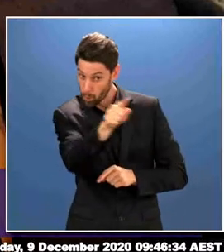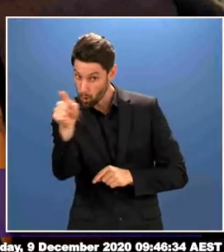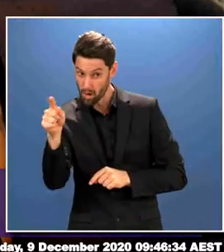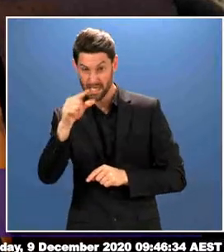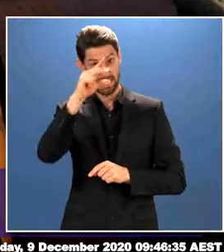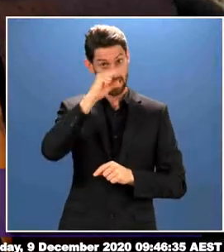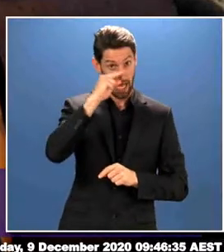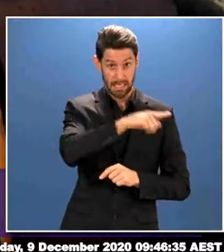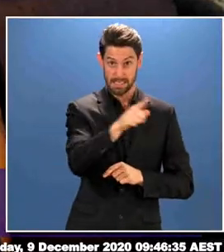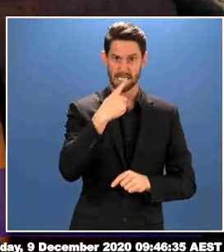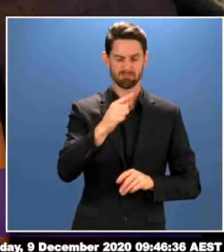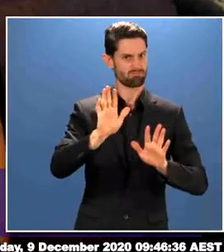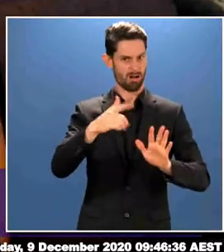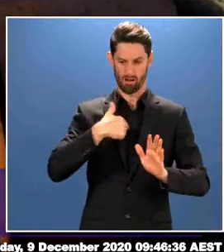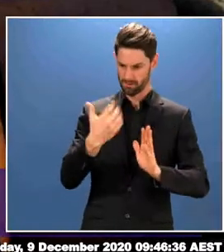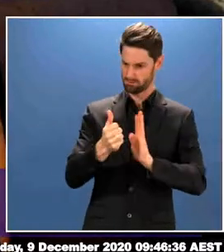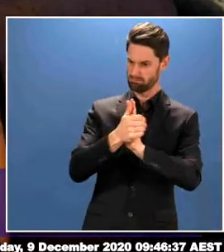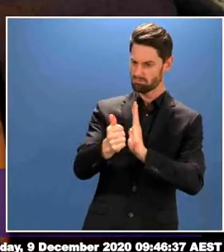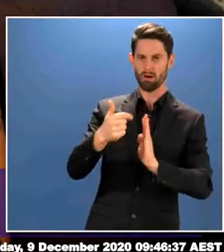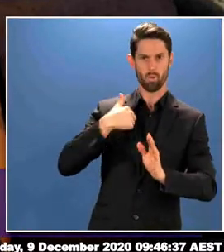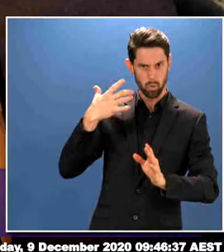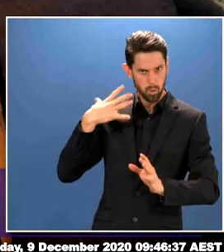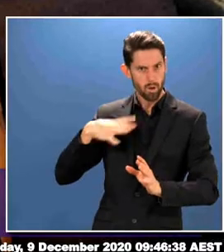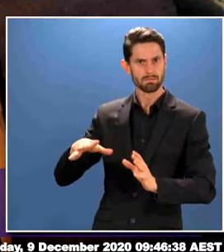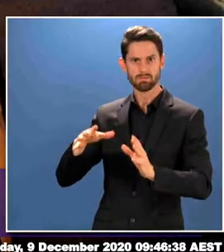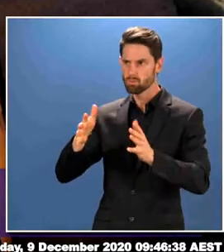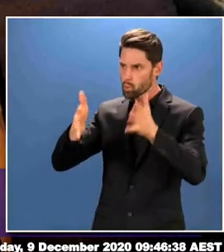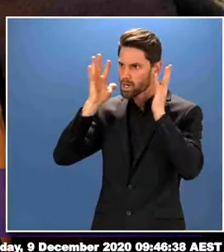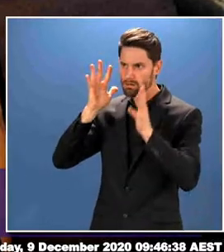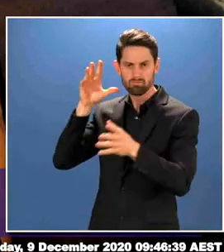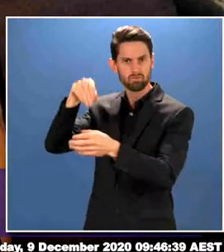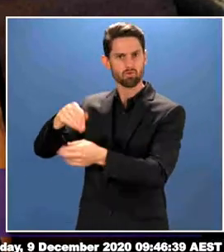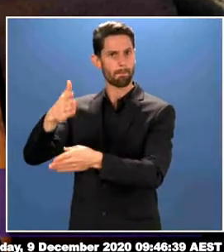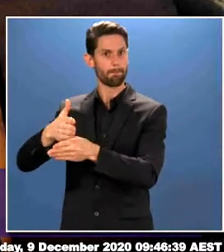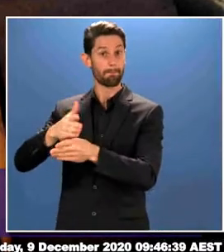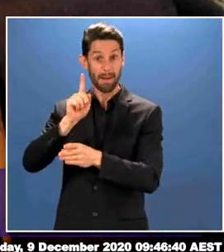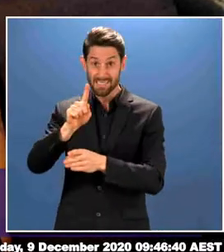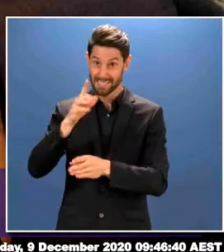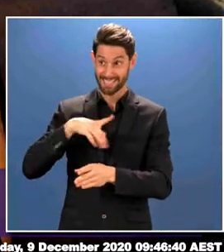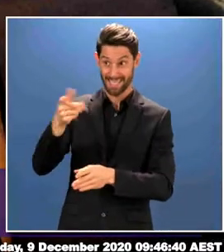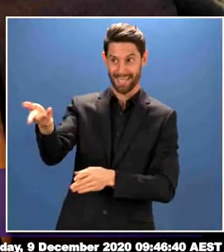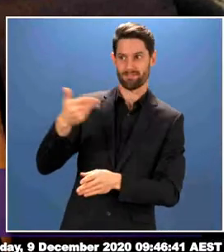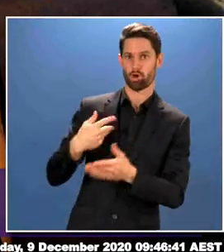were capable and wanted to engage in the workforce, and they really just needed someone to give them a go.